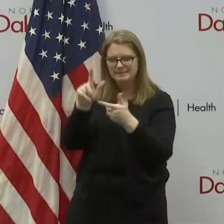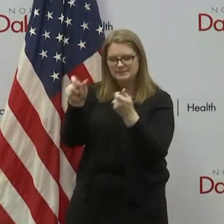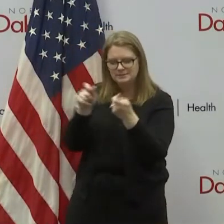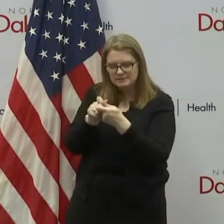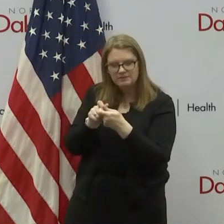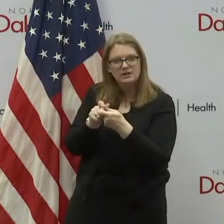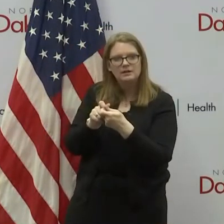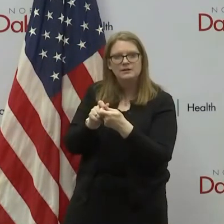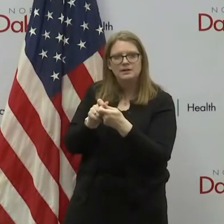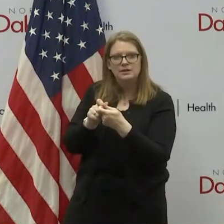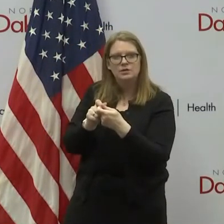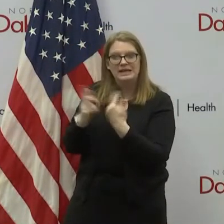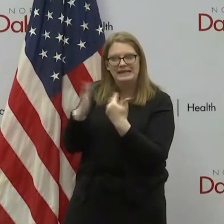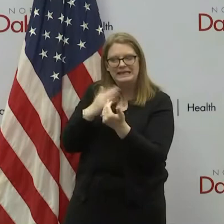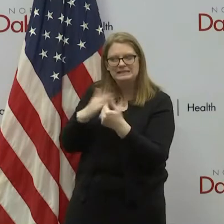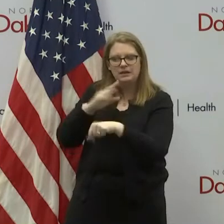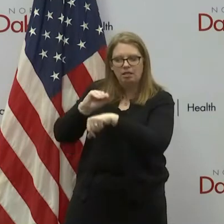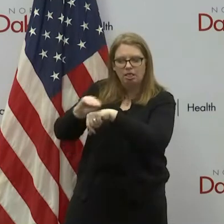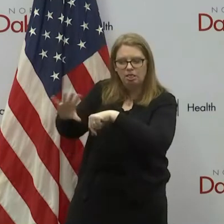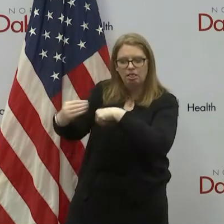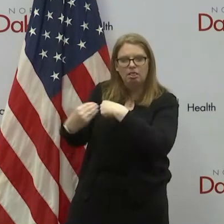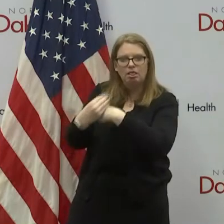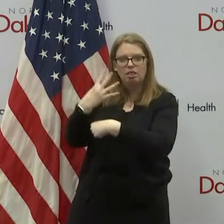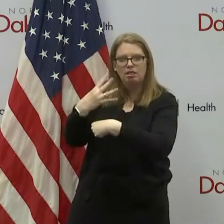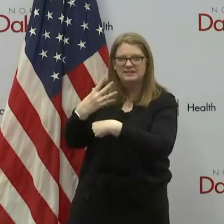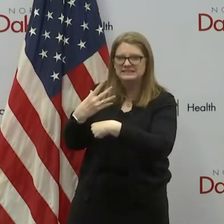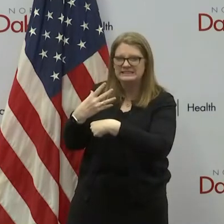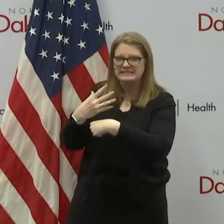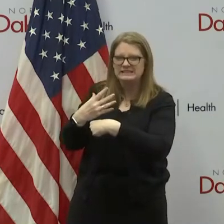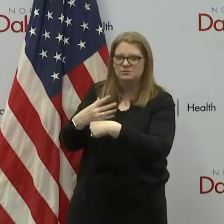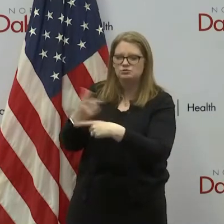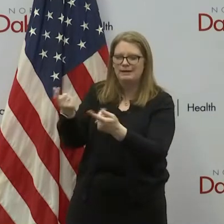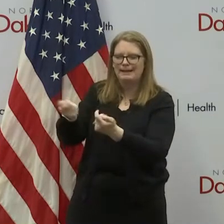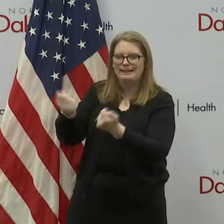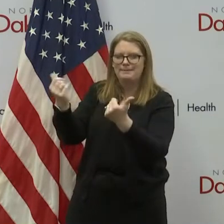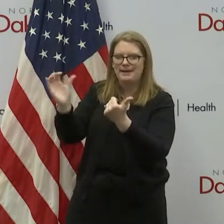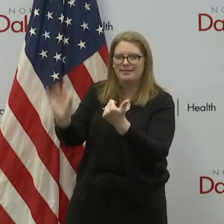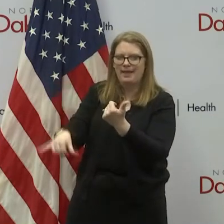GUIDELINES, WE TRIED TO TARGET THOSE PLACES WHERE WE WERE ELIMINATING TRANSMISSIBLE